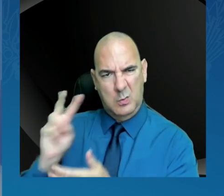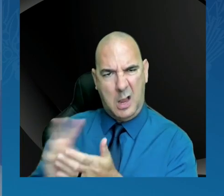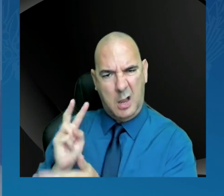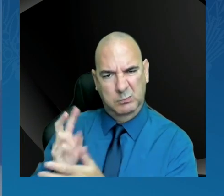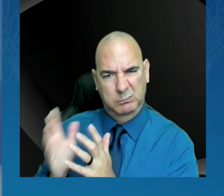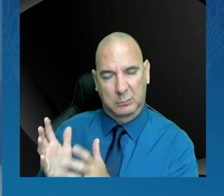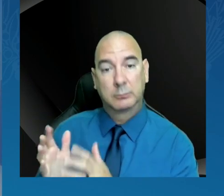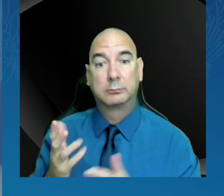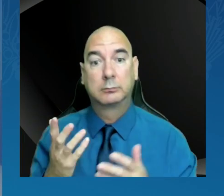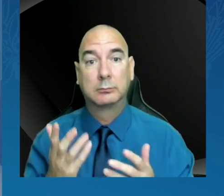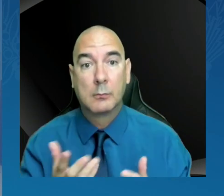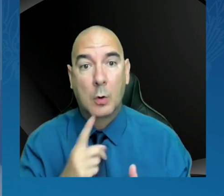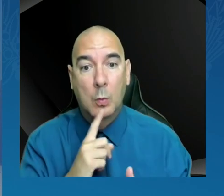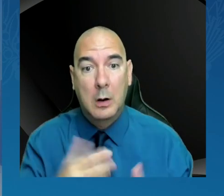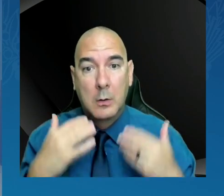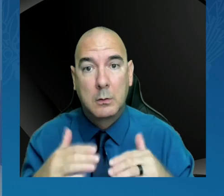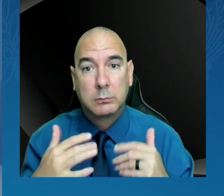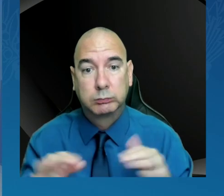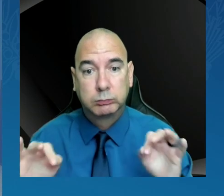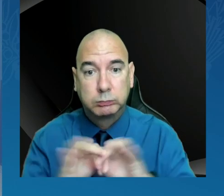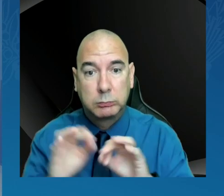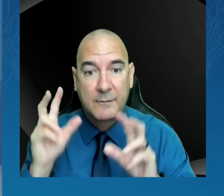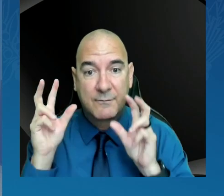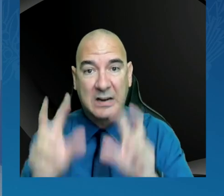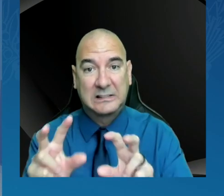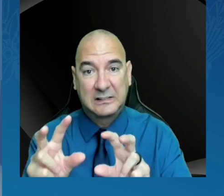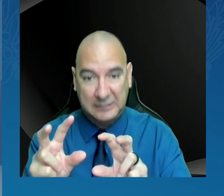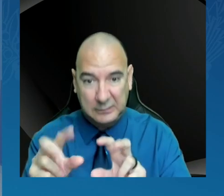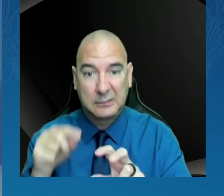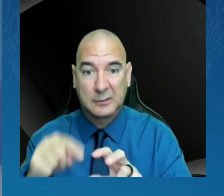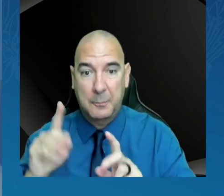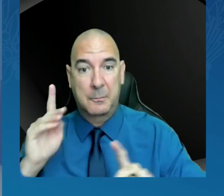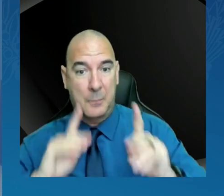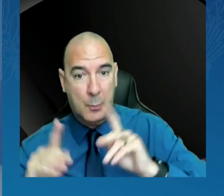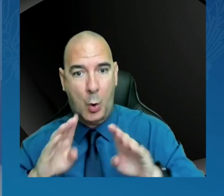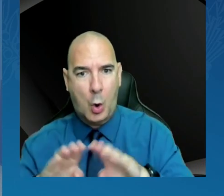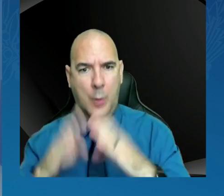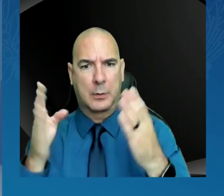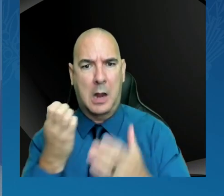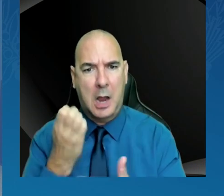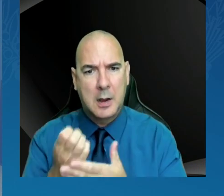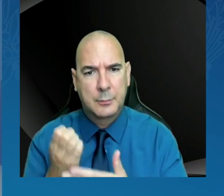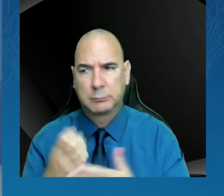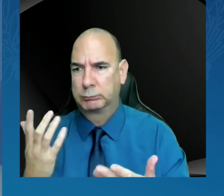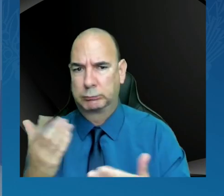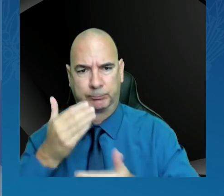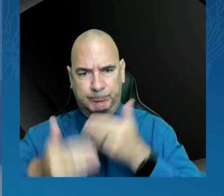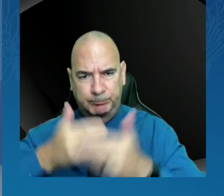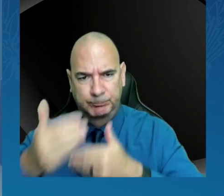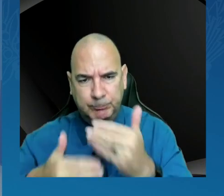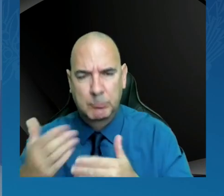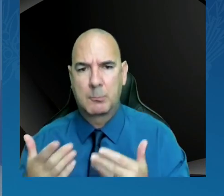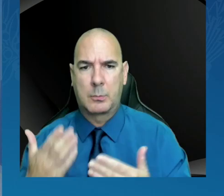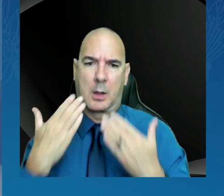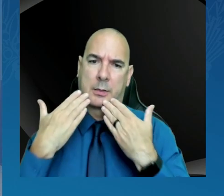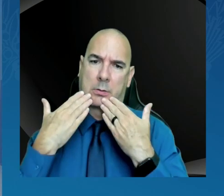Their investments are opening up our economy. Their investments are moving us forward. So I want to thank you, Jean, for and all of your colleagues for the great work you're doing.